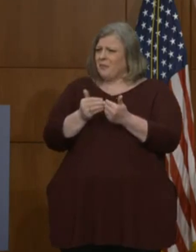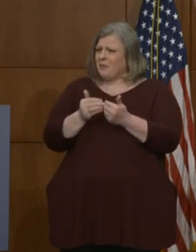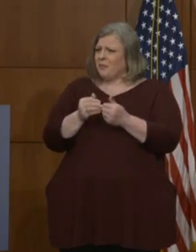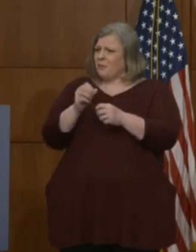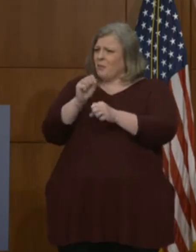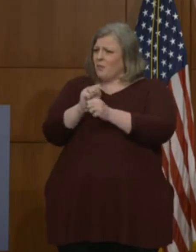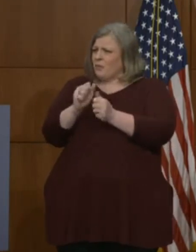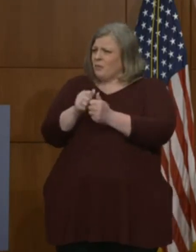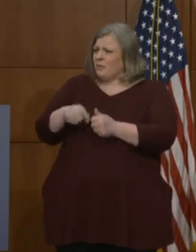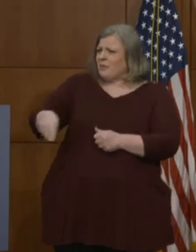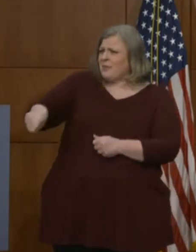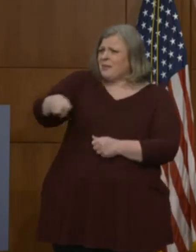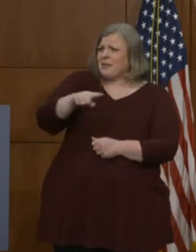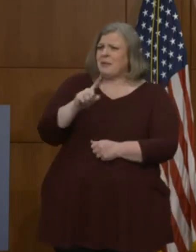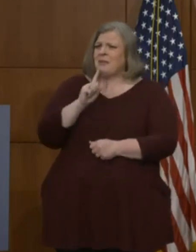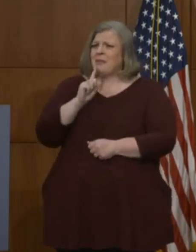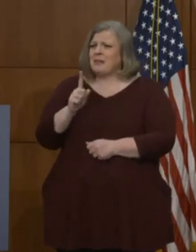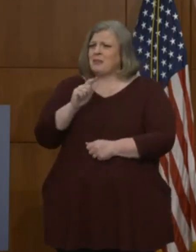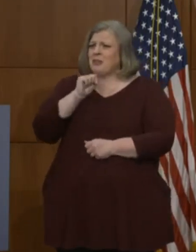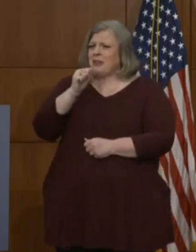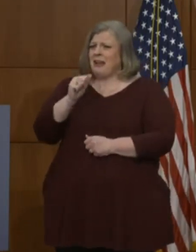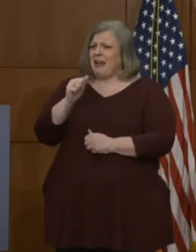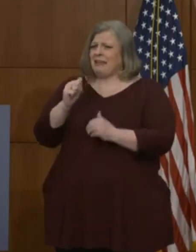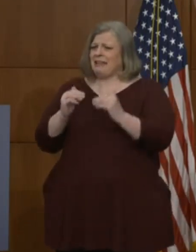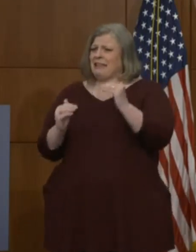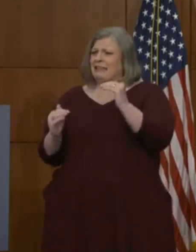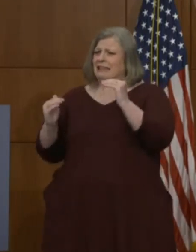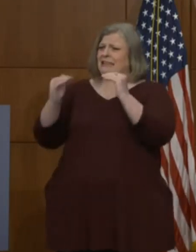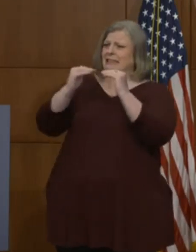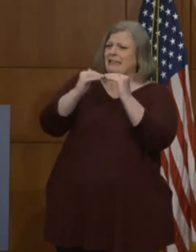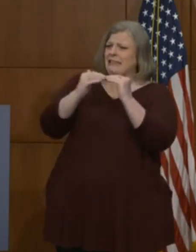DOESN’T BECOME A FAD IS CANTERBURY SO GREAT QUESTION- CANTERBURY SO GREAT QUESTION- AND IF IT’S OKAY I’M GOING TO